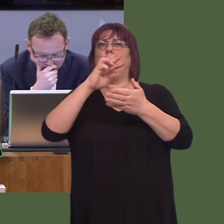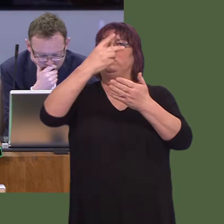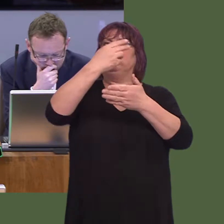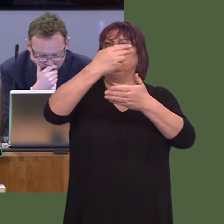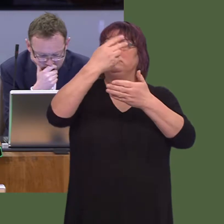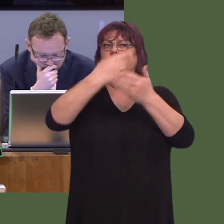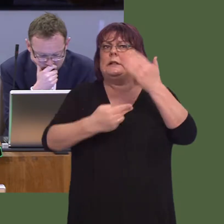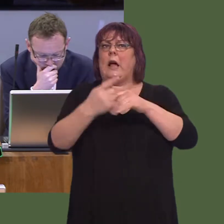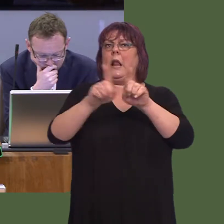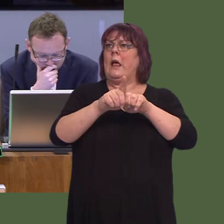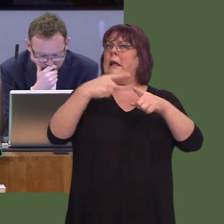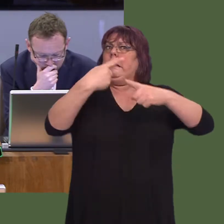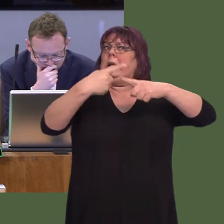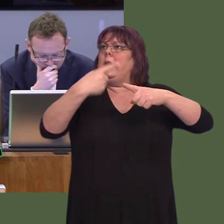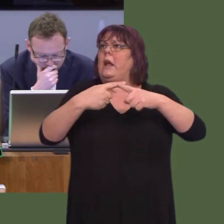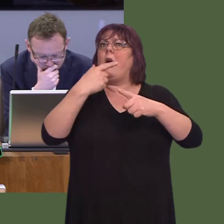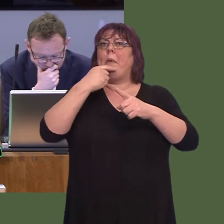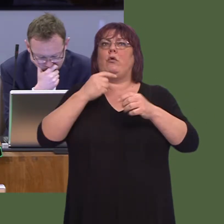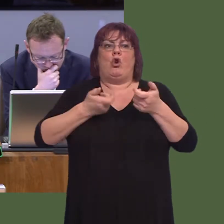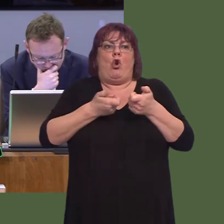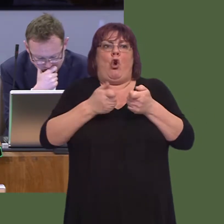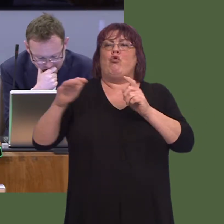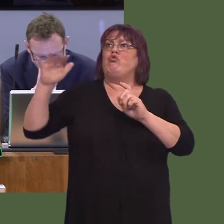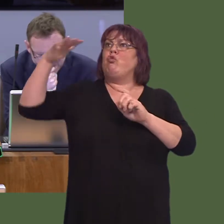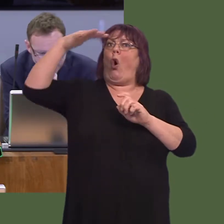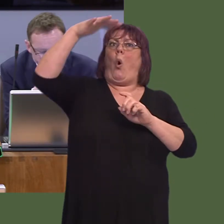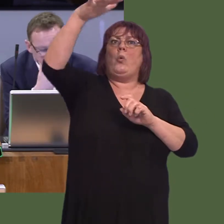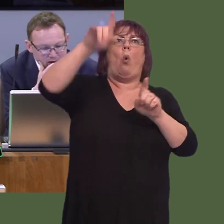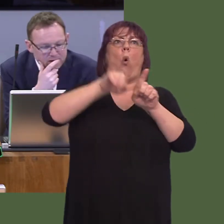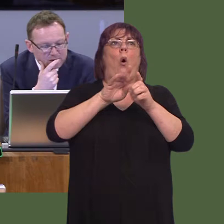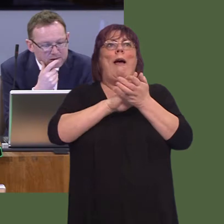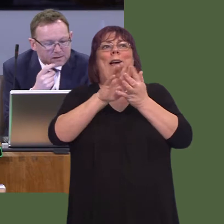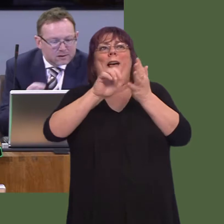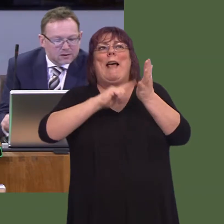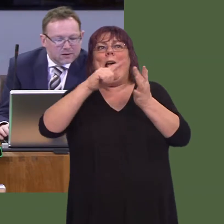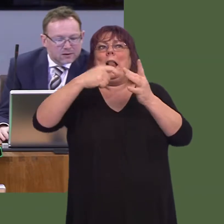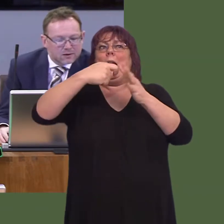such as EEóabout using drone technology or the helikite system, which works off